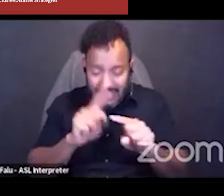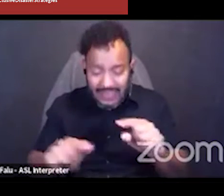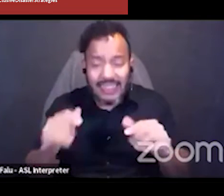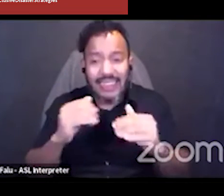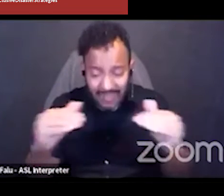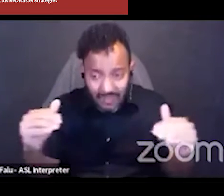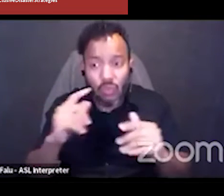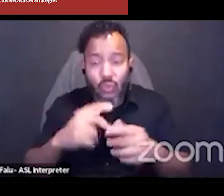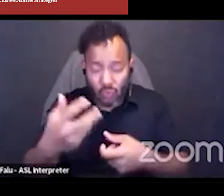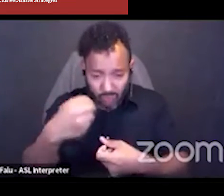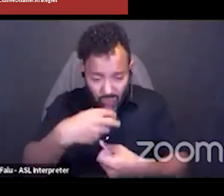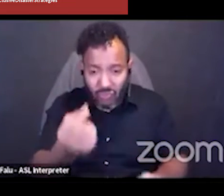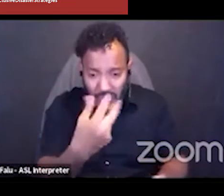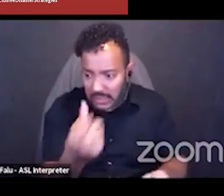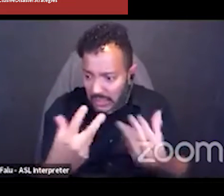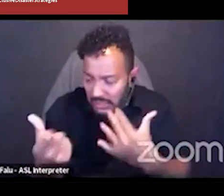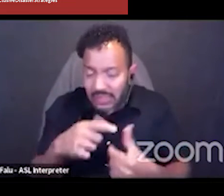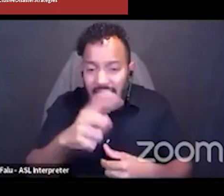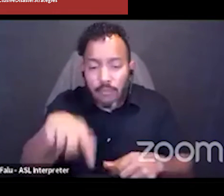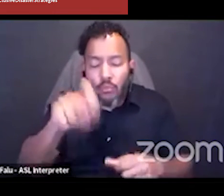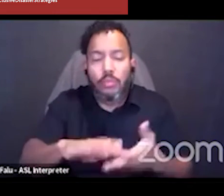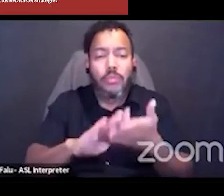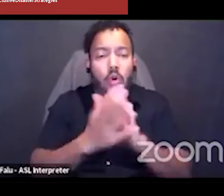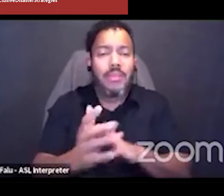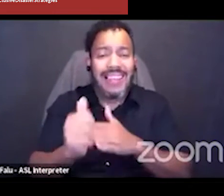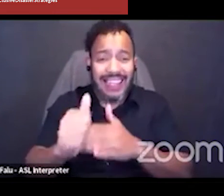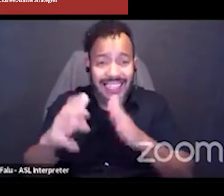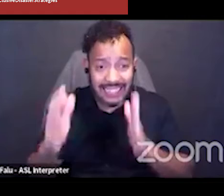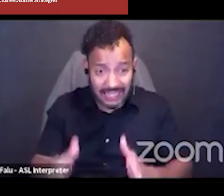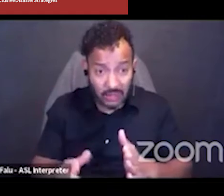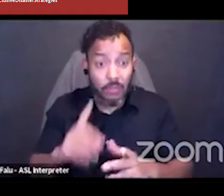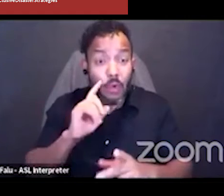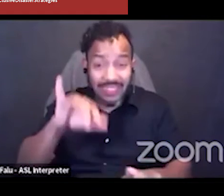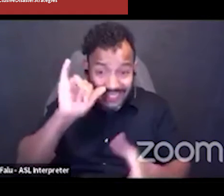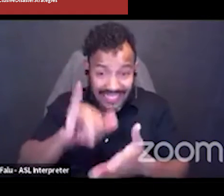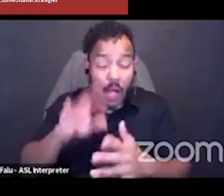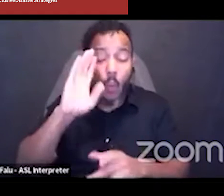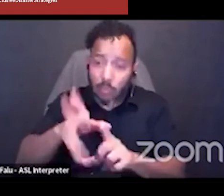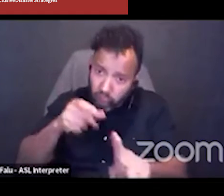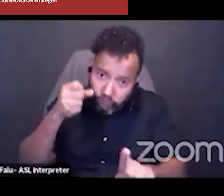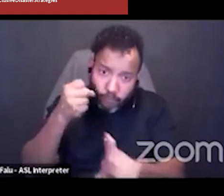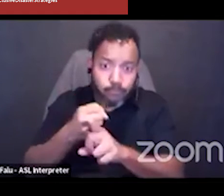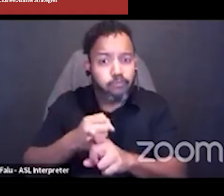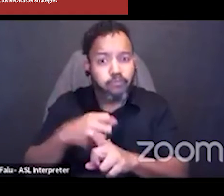with disabilities are in leadership roles in meaningful, impactful ways that are decision makers.